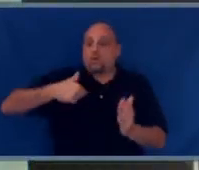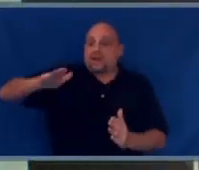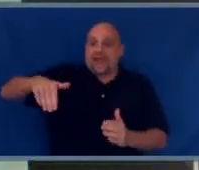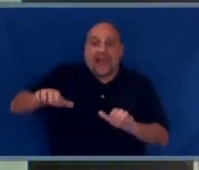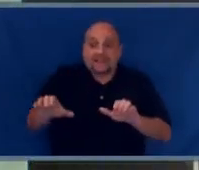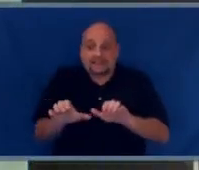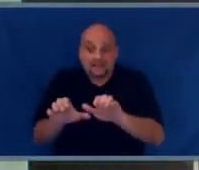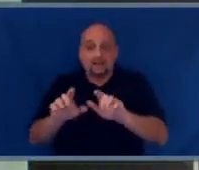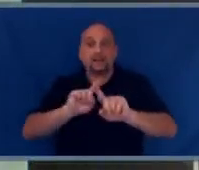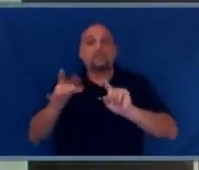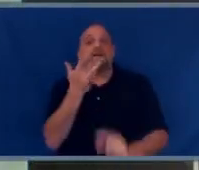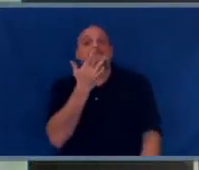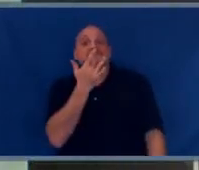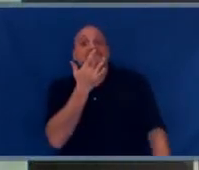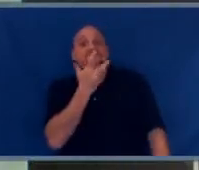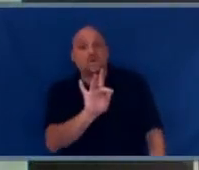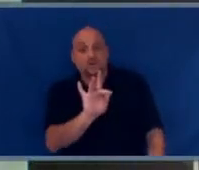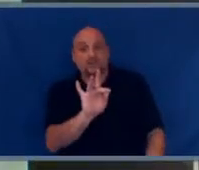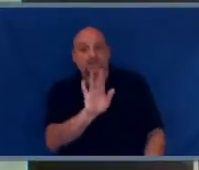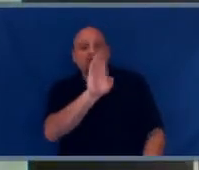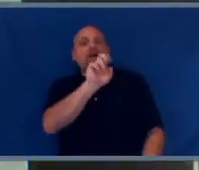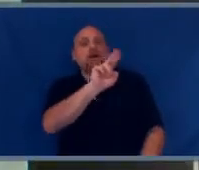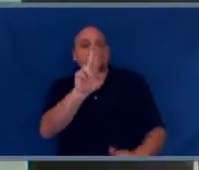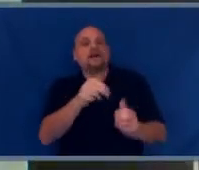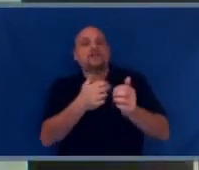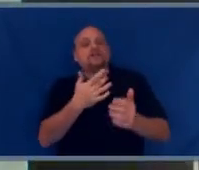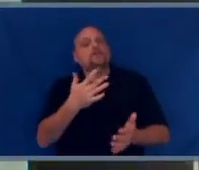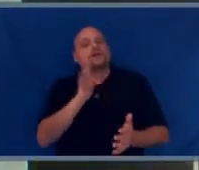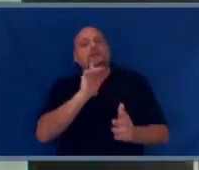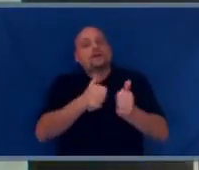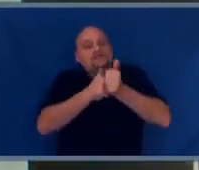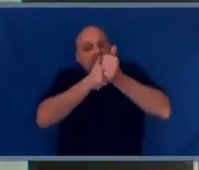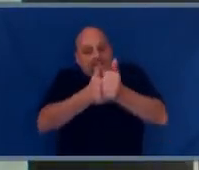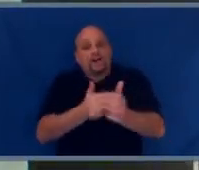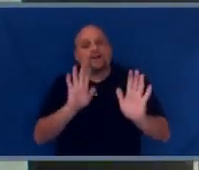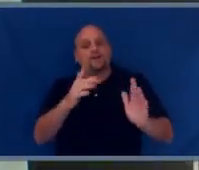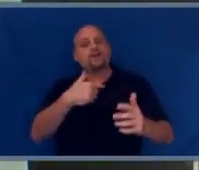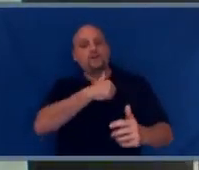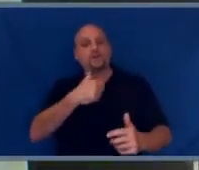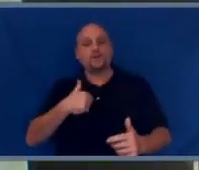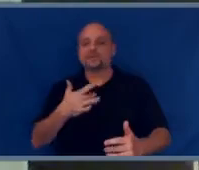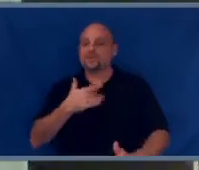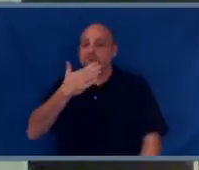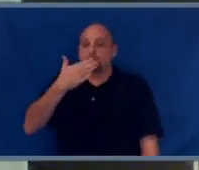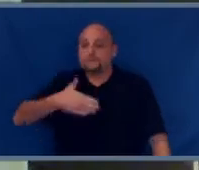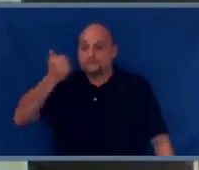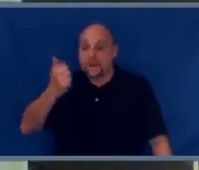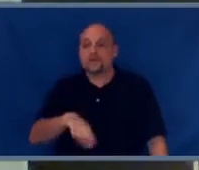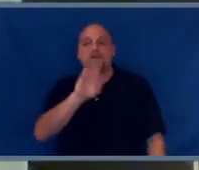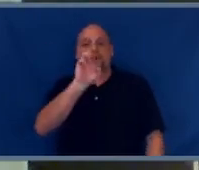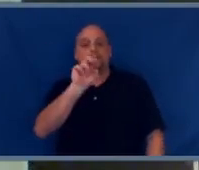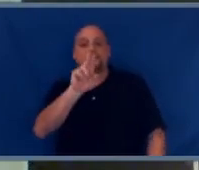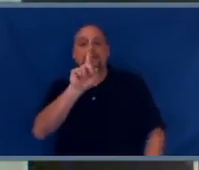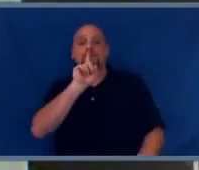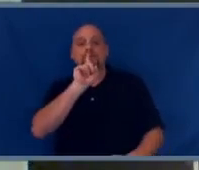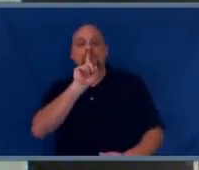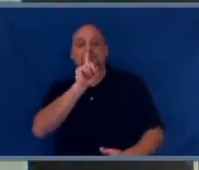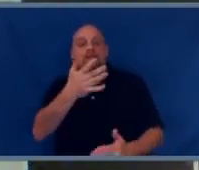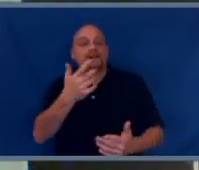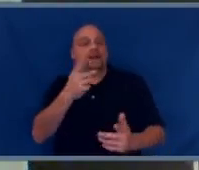FORTUNATELY I DIDN'T COMPLY.